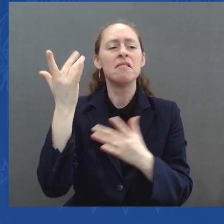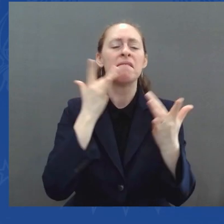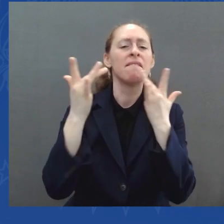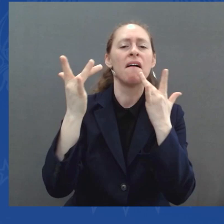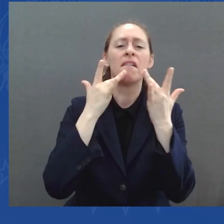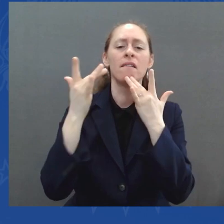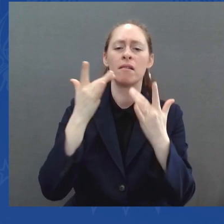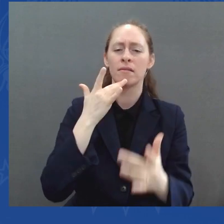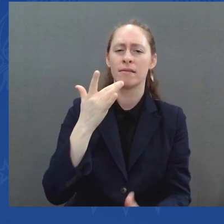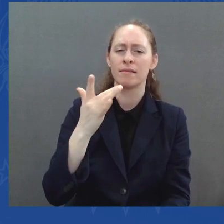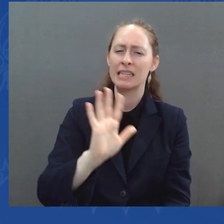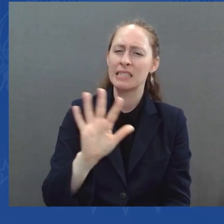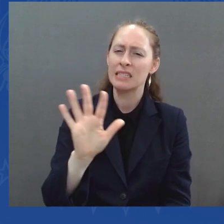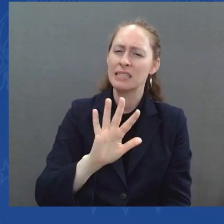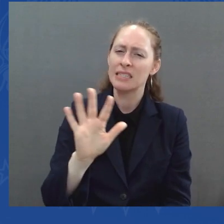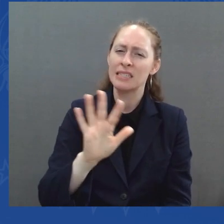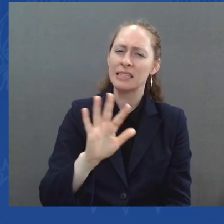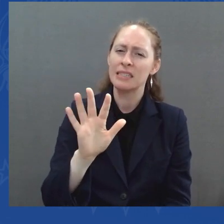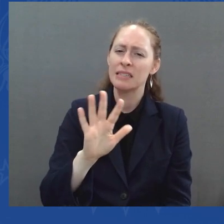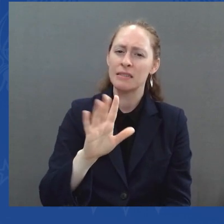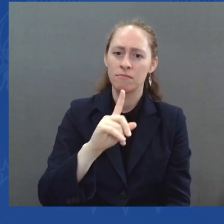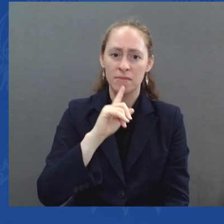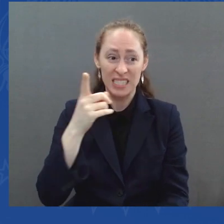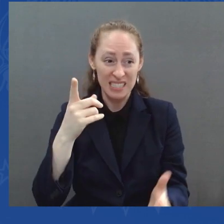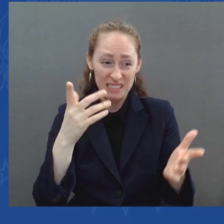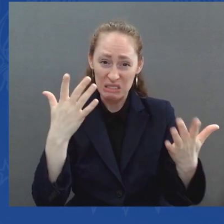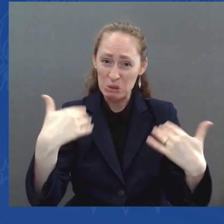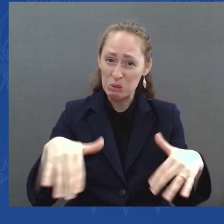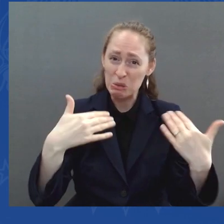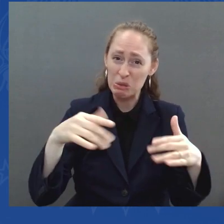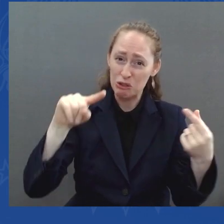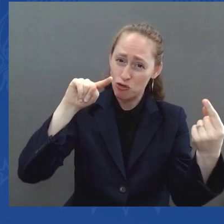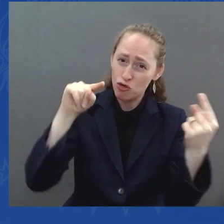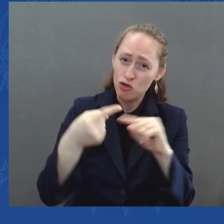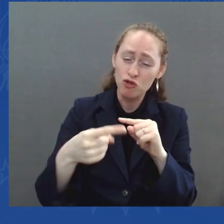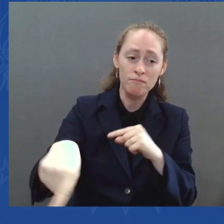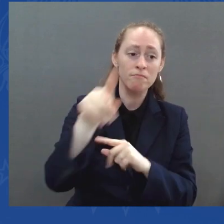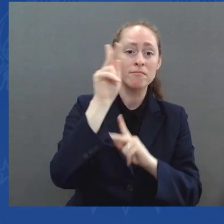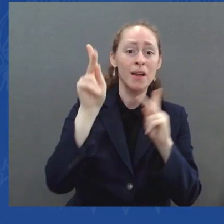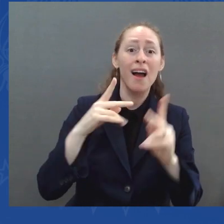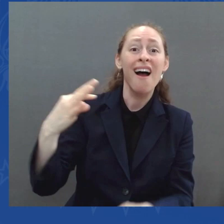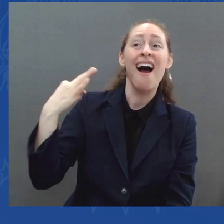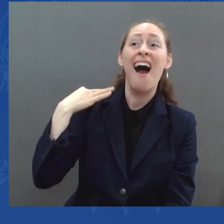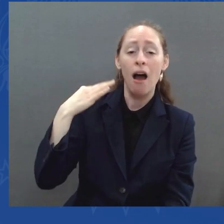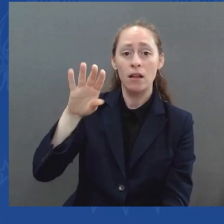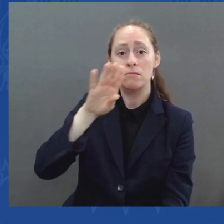For example, women who do not have healthcare coverage and are therefore less likely to have access,